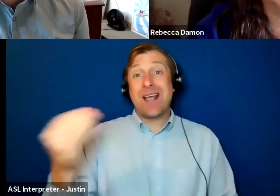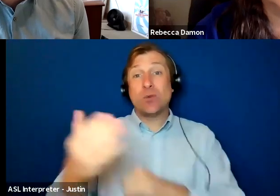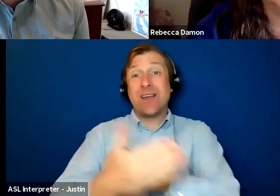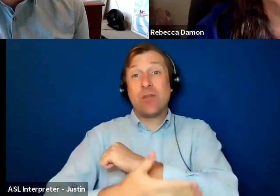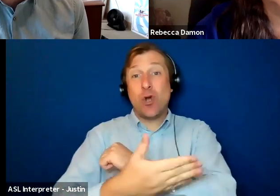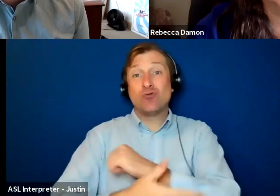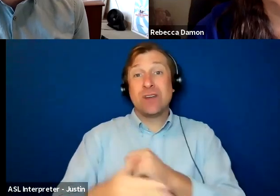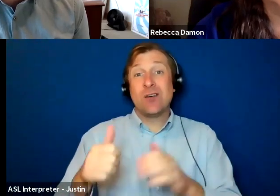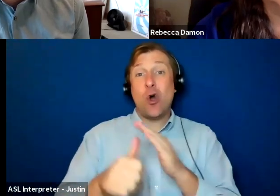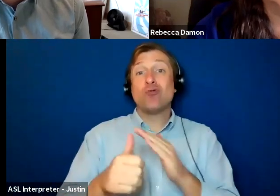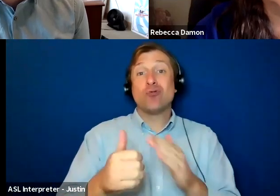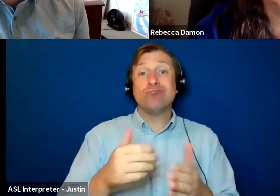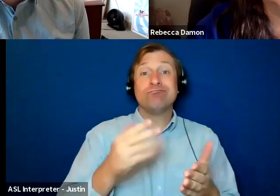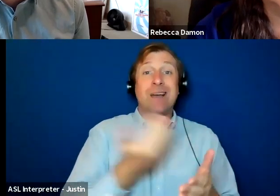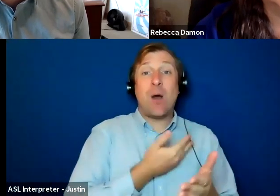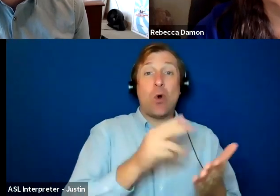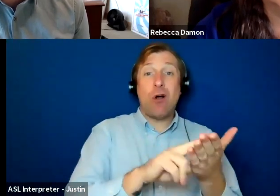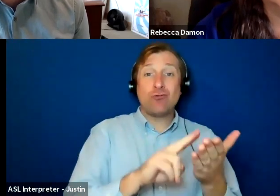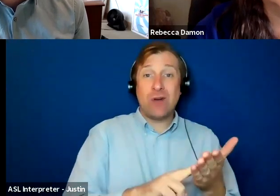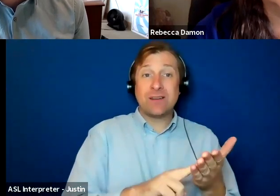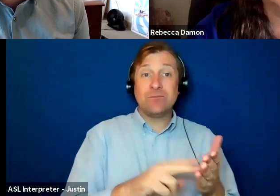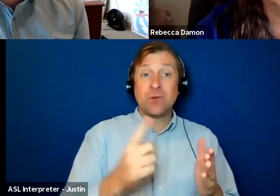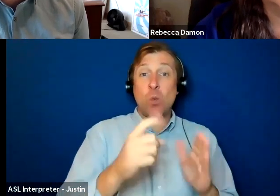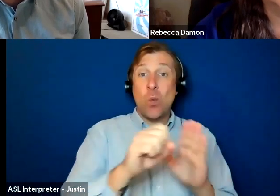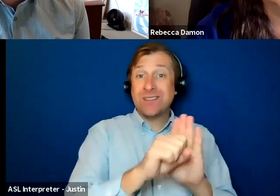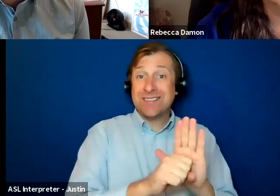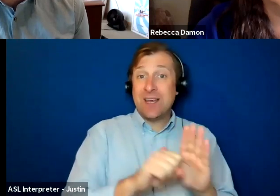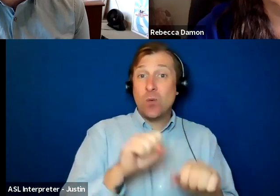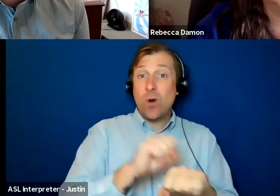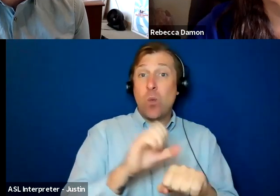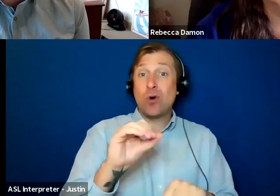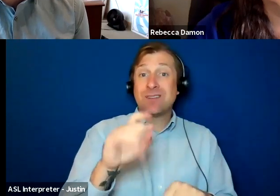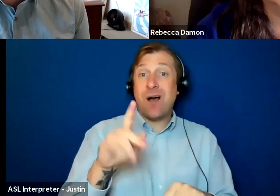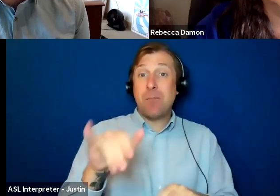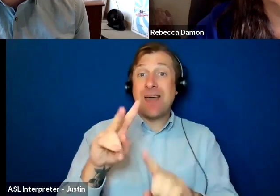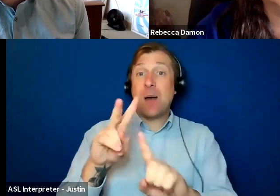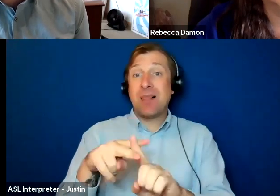And so you may, if you are in a state where workers' comp applies, there may be additional benefits that you can access,